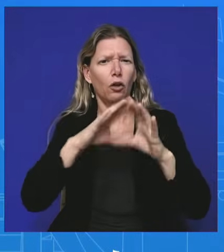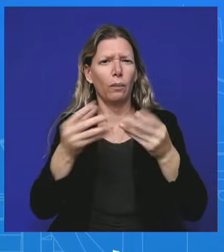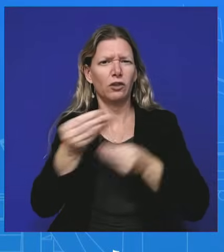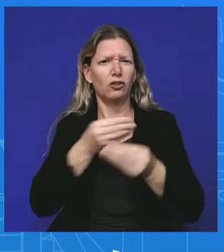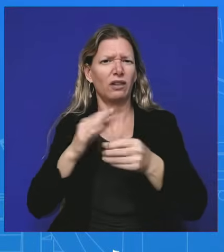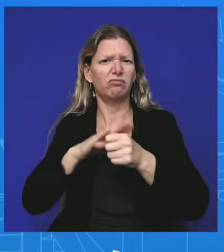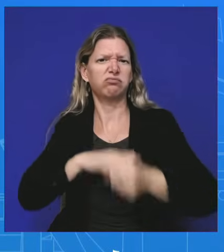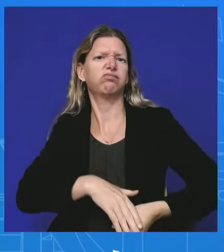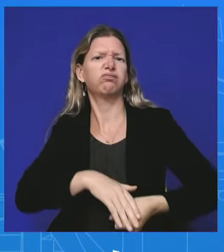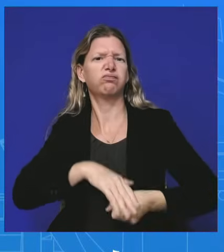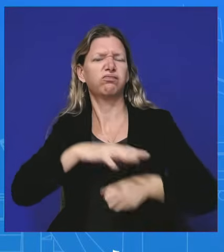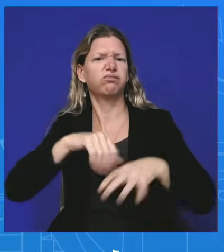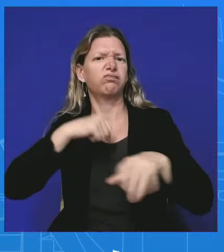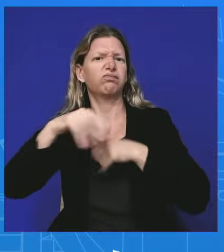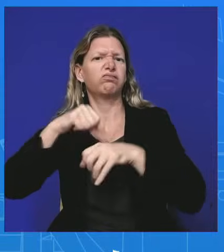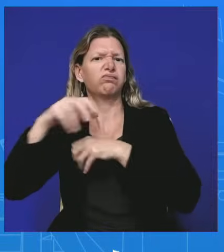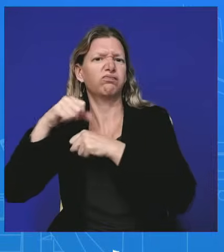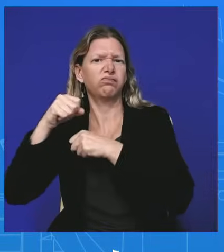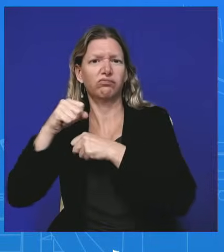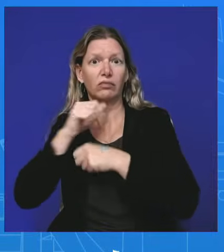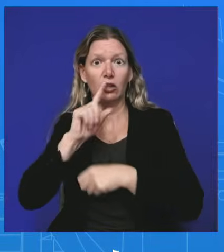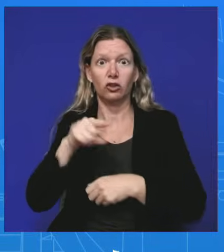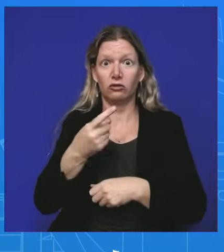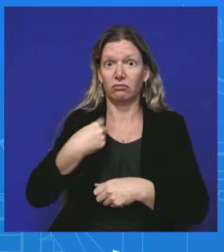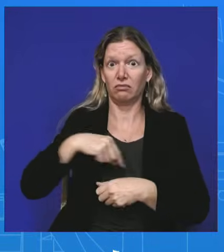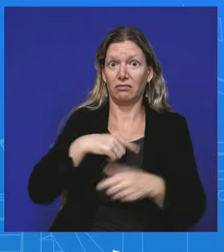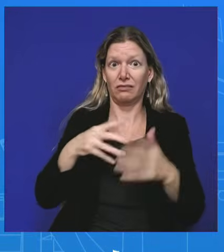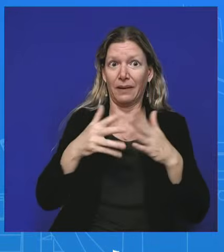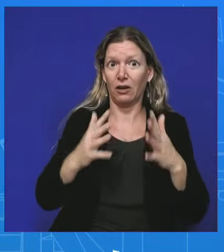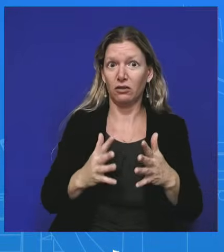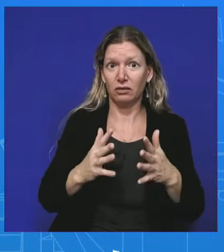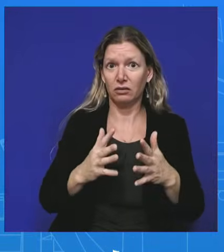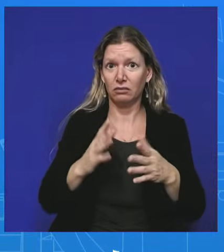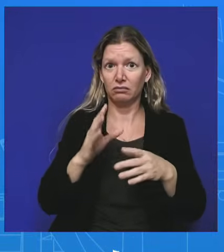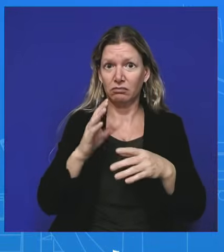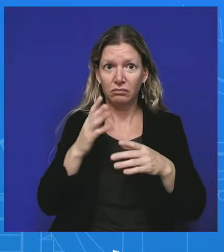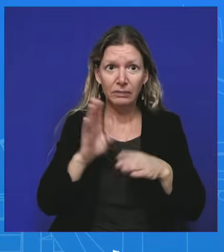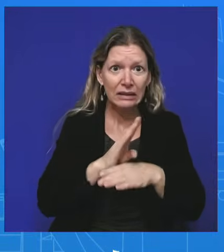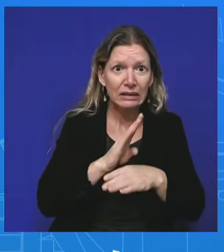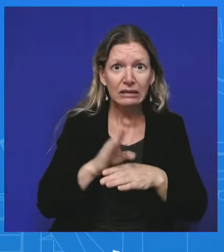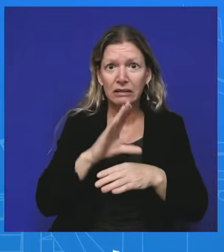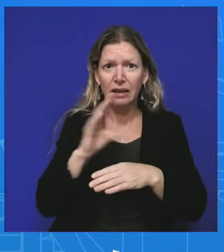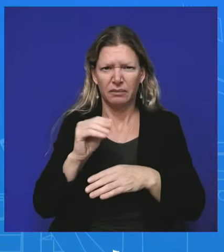those concerns about China's unfair trade policies and taking action to address them.